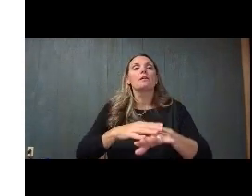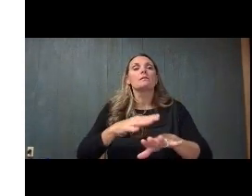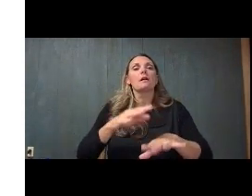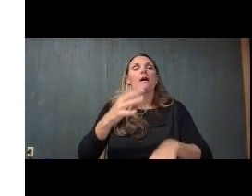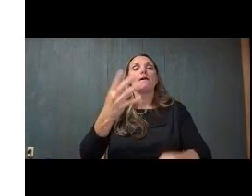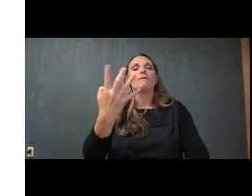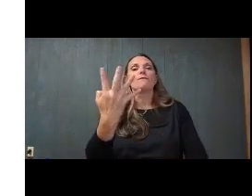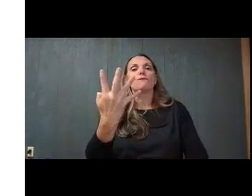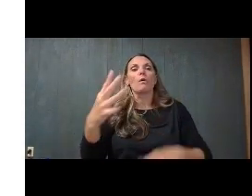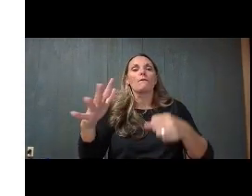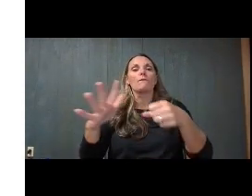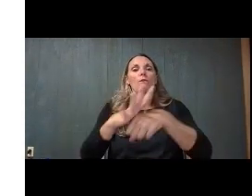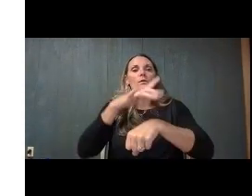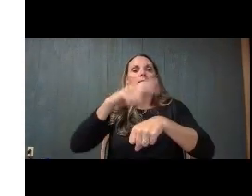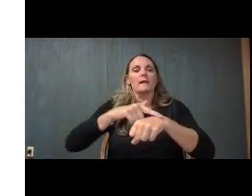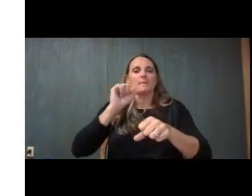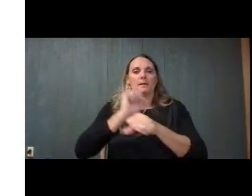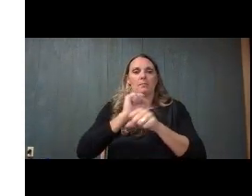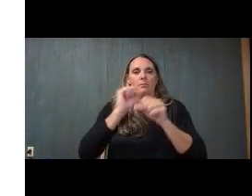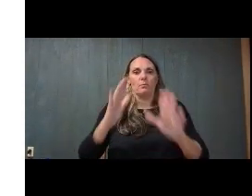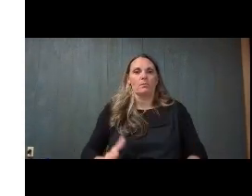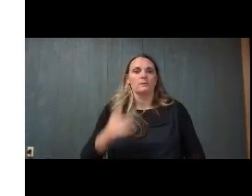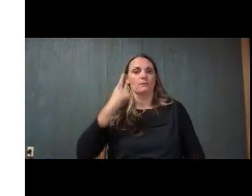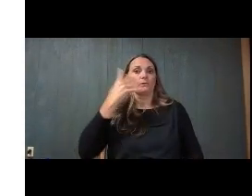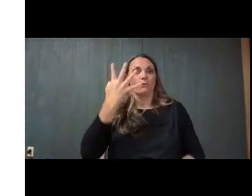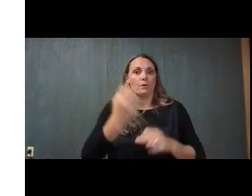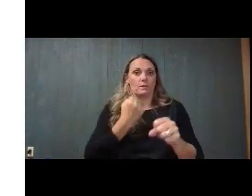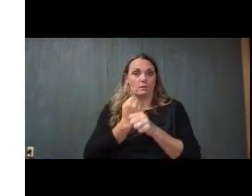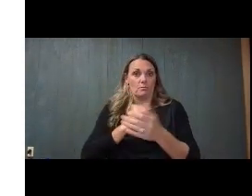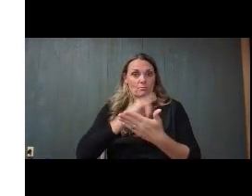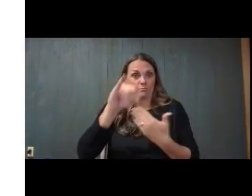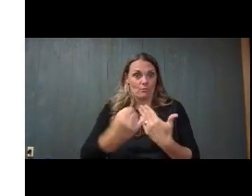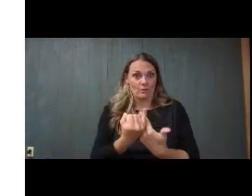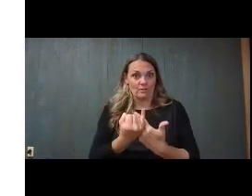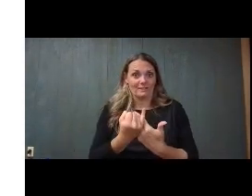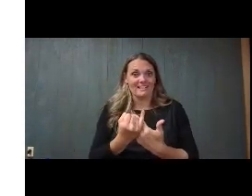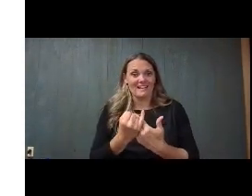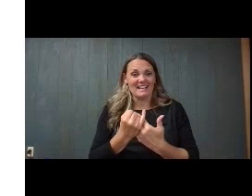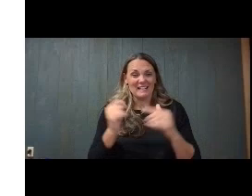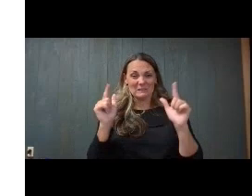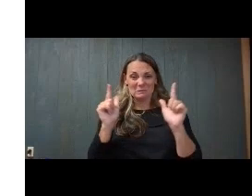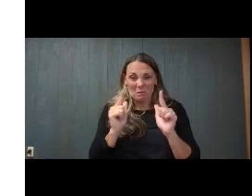employees for the four year project. I know the image is small and difficult to read, but